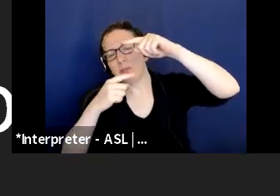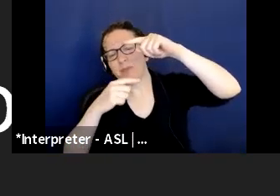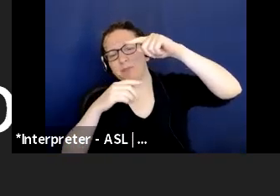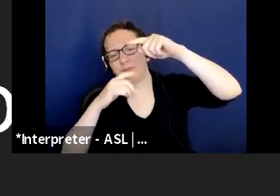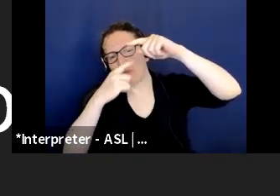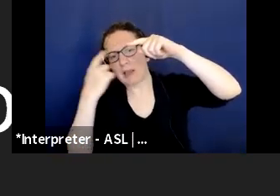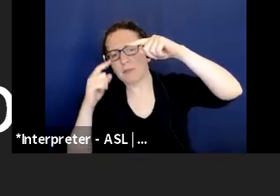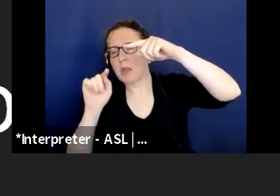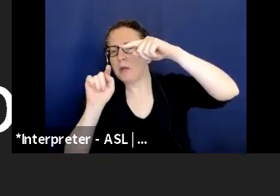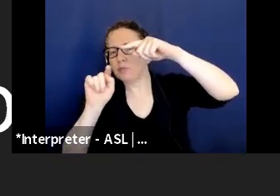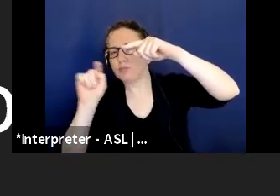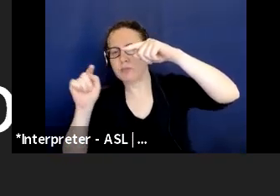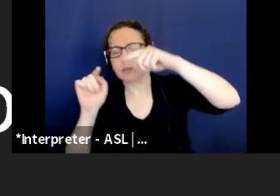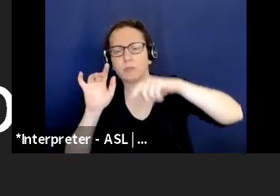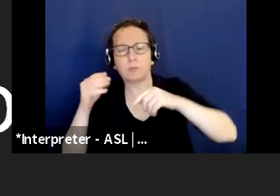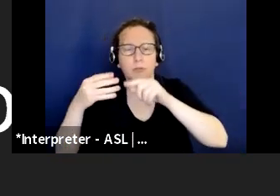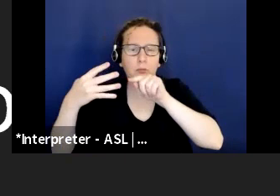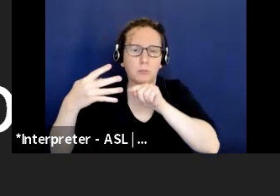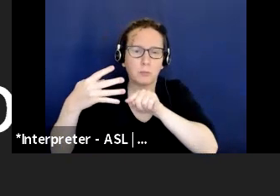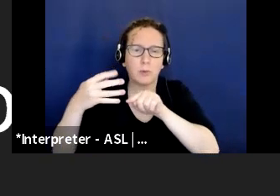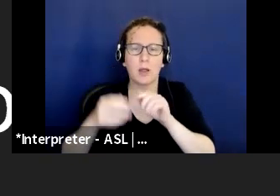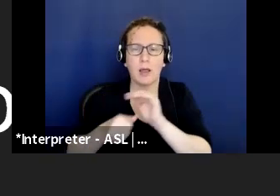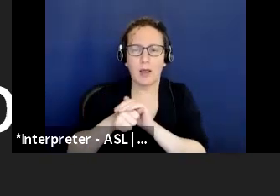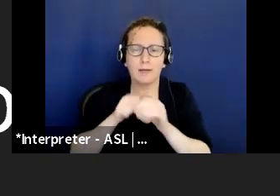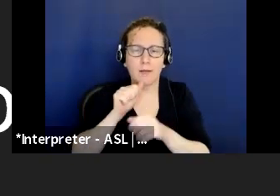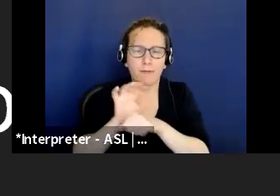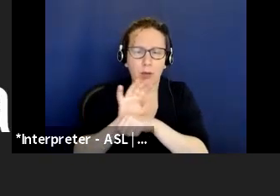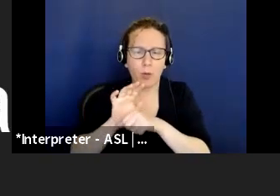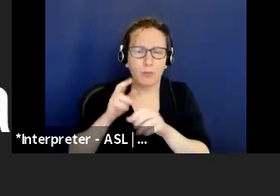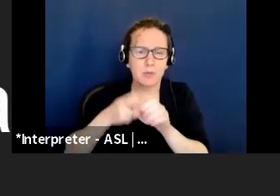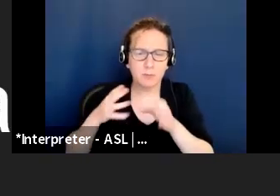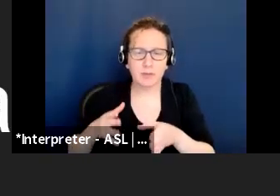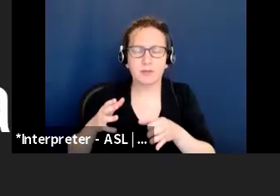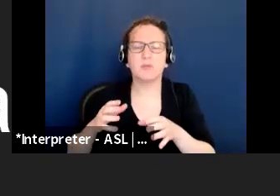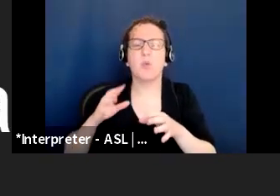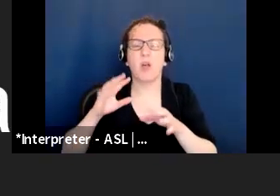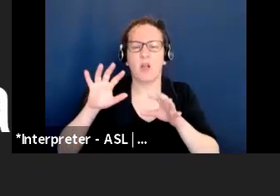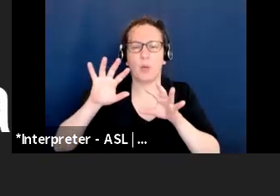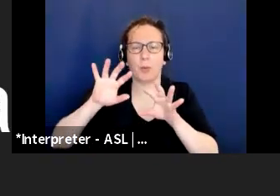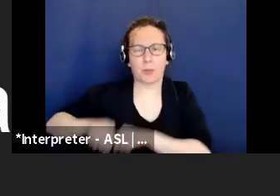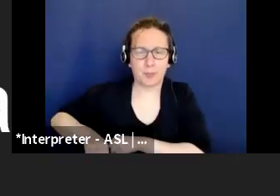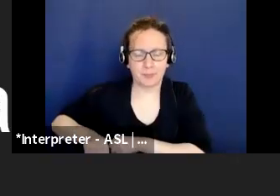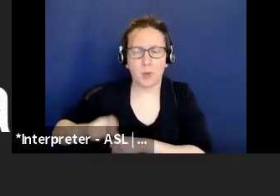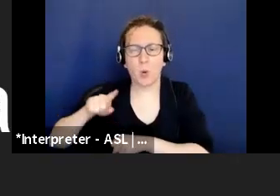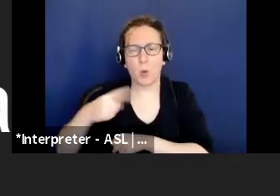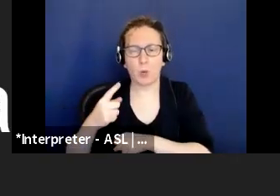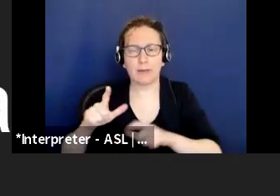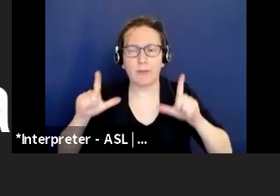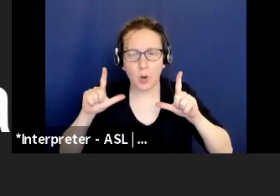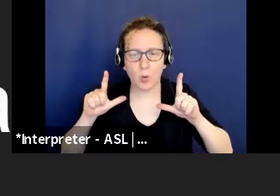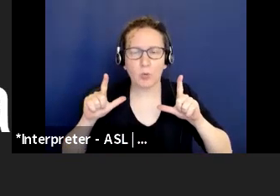see participants who have their videos on. So to do the hide non-video participants